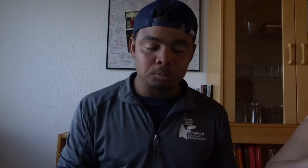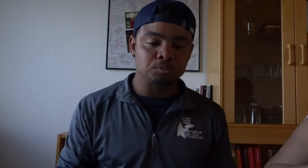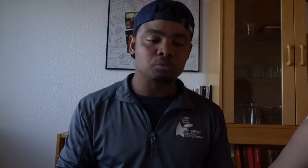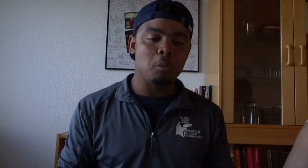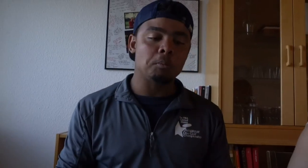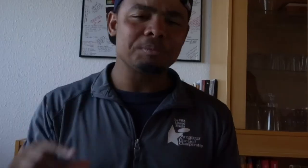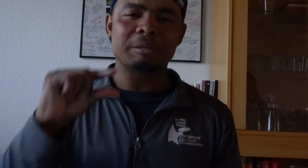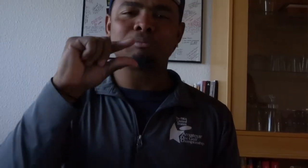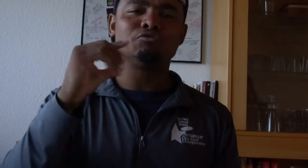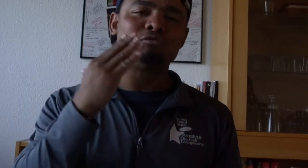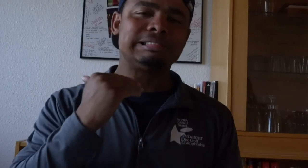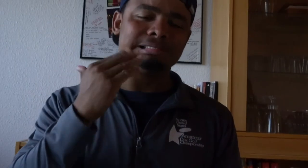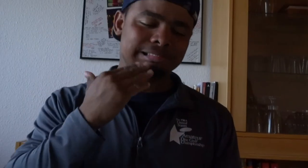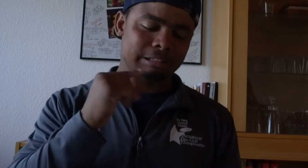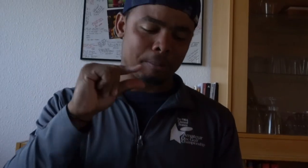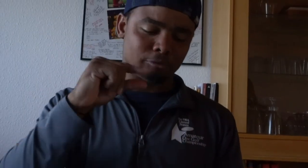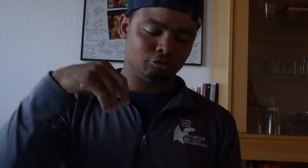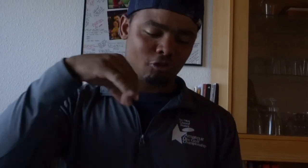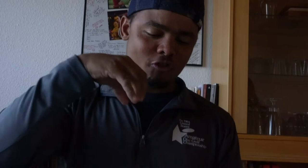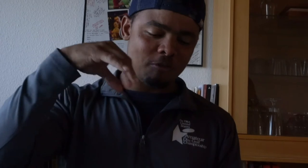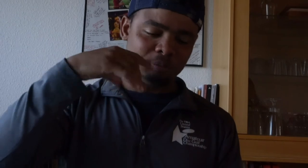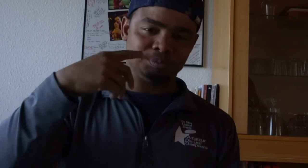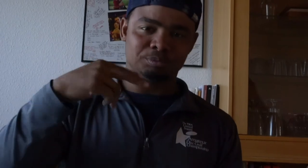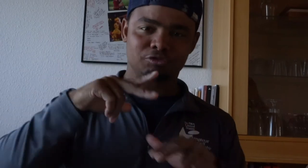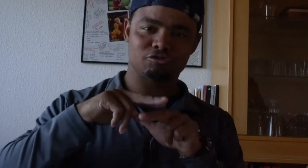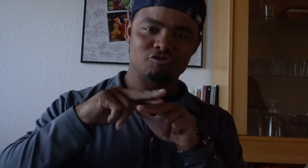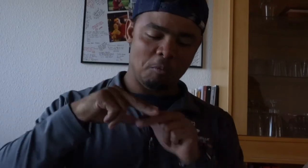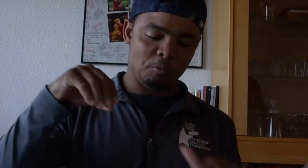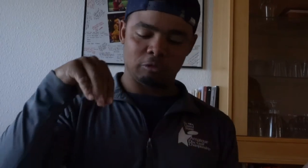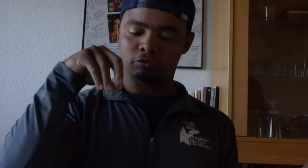Its a little bit sweet. It has a bit of salt.